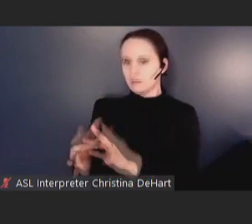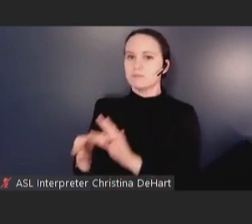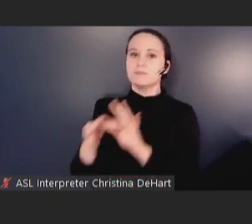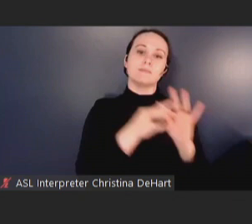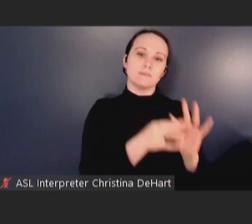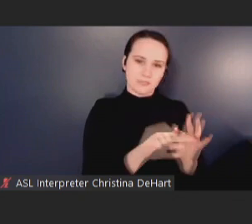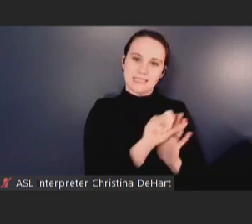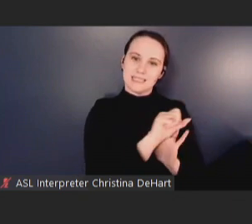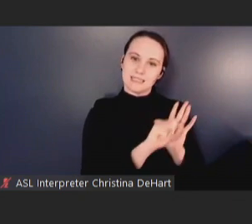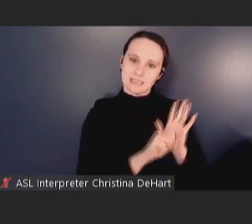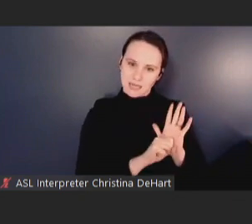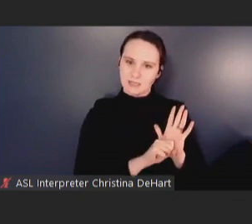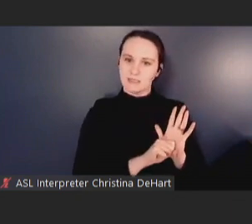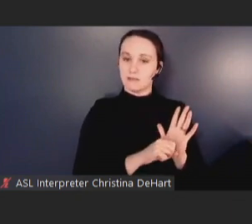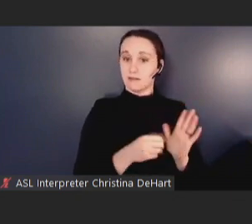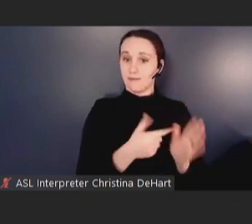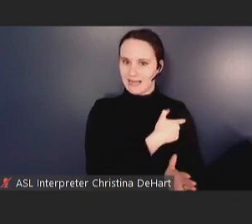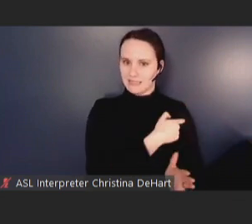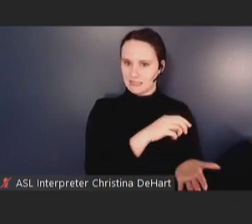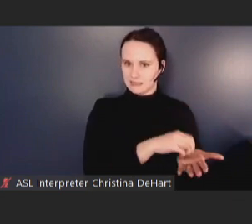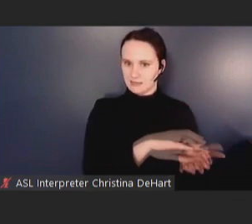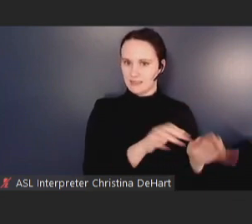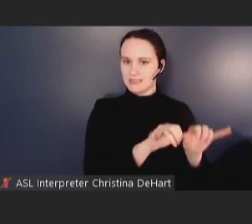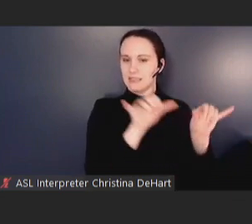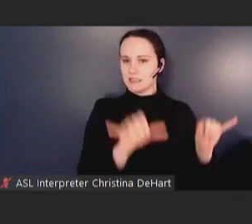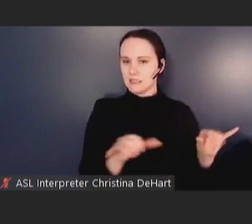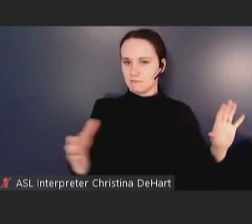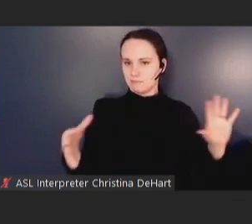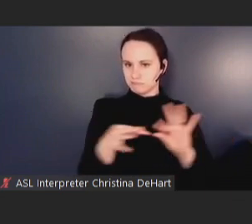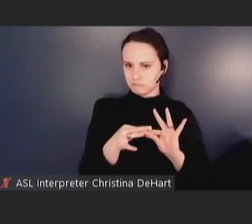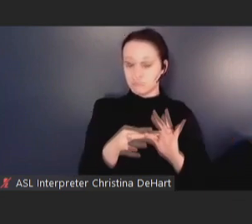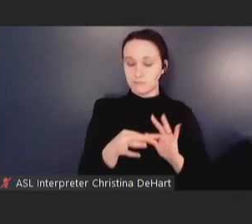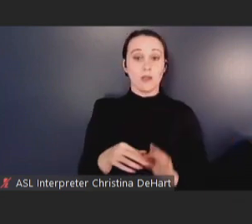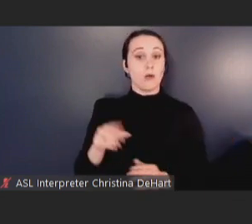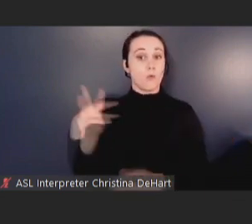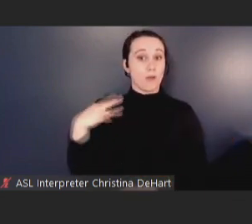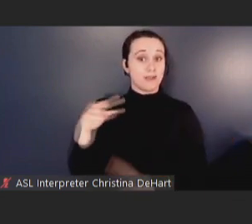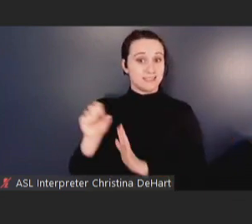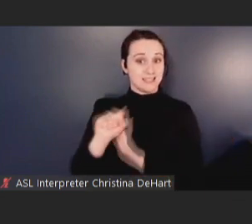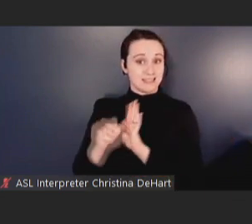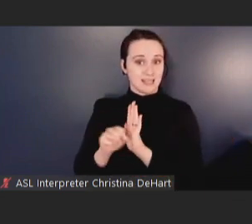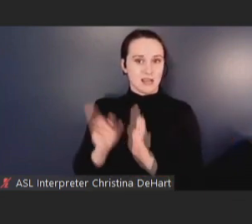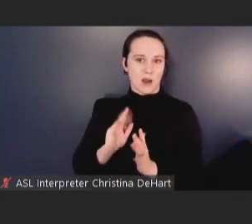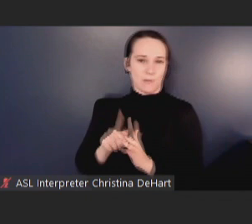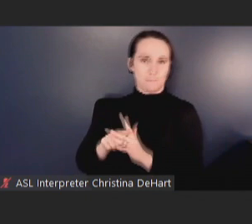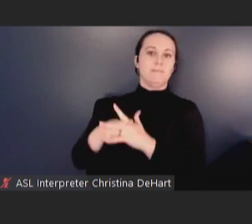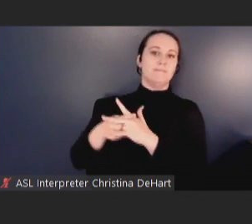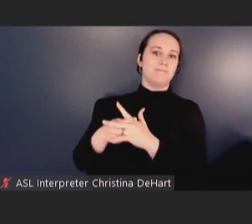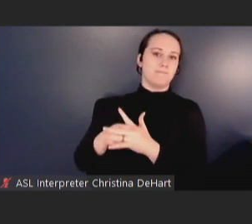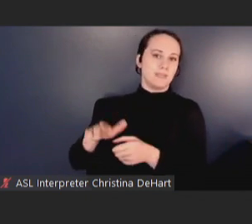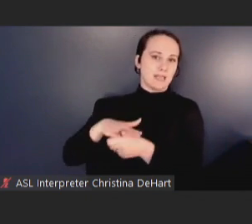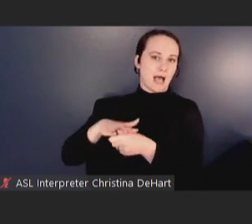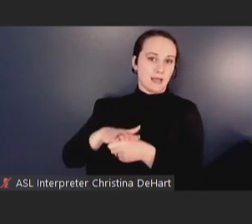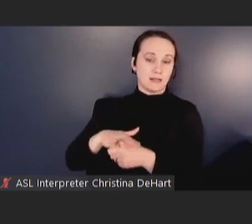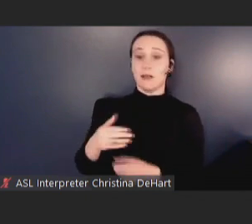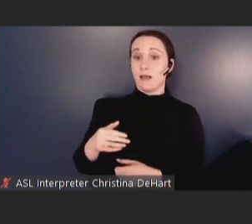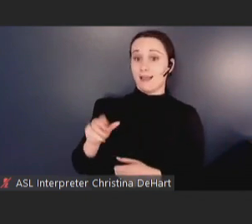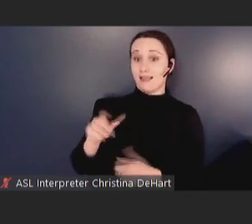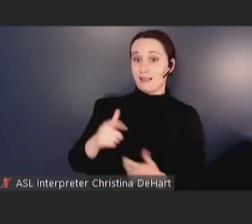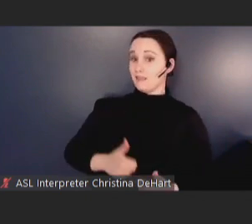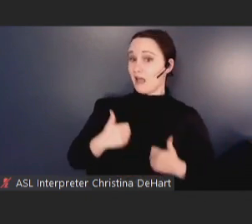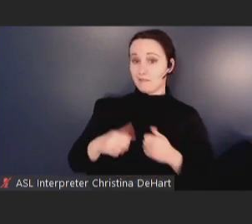information systems. Washington State was the pilot site with a go live last May. California,